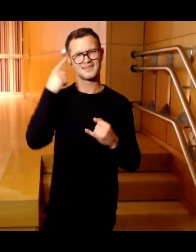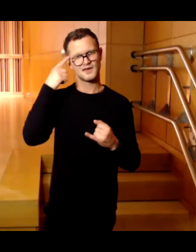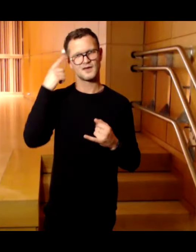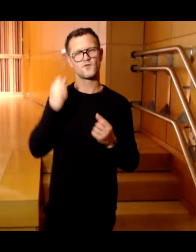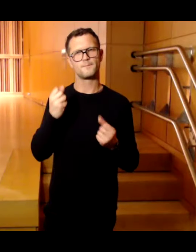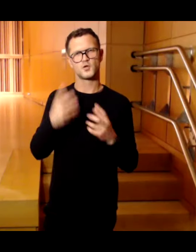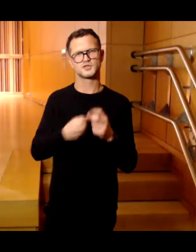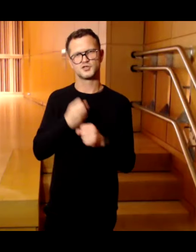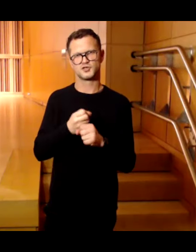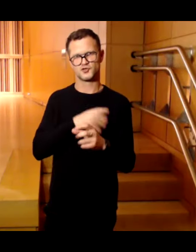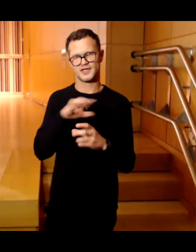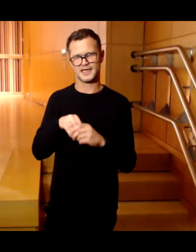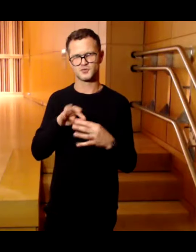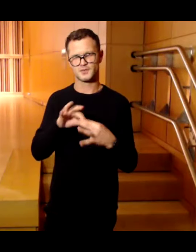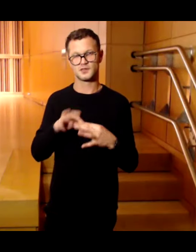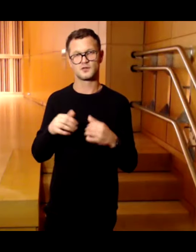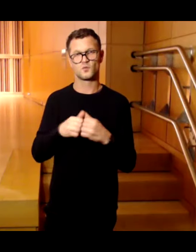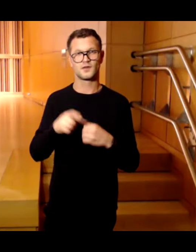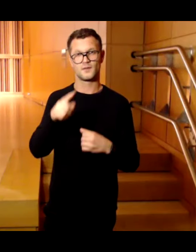with black LGBTQ writers like the late Essex Hempel.